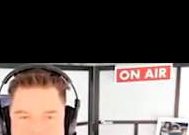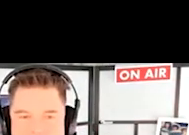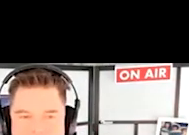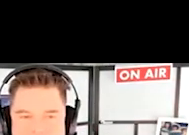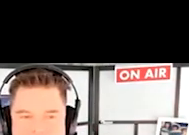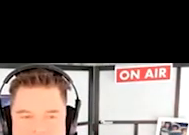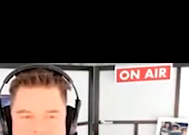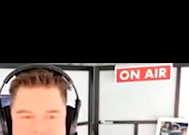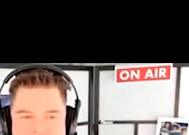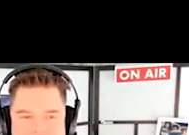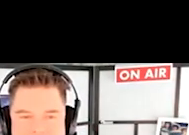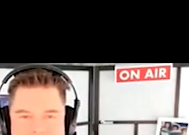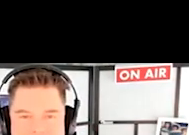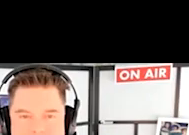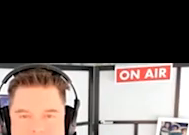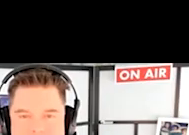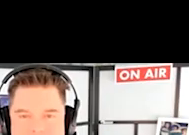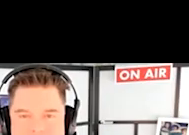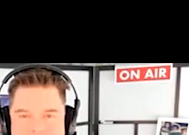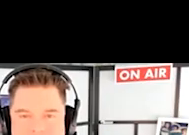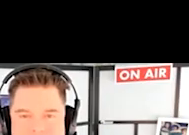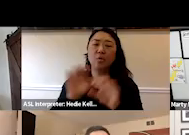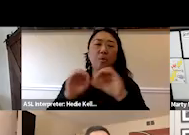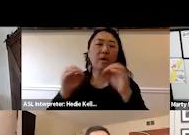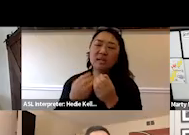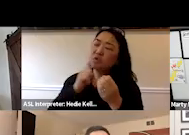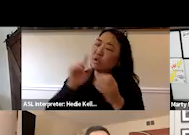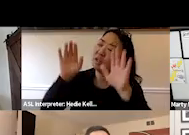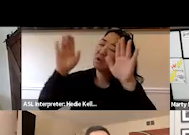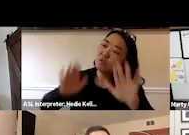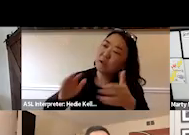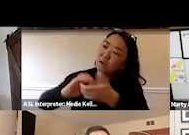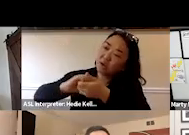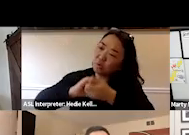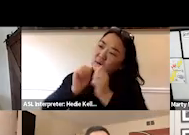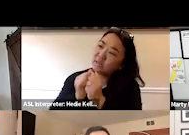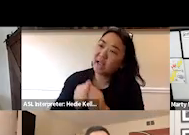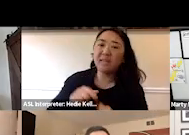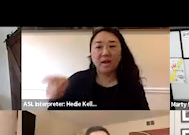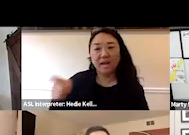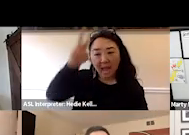Katie entire organization has been great to work with. Hetty and Brian have really kept up